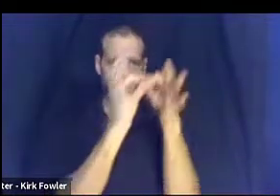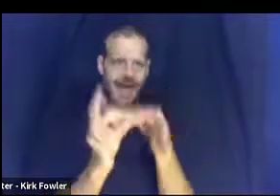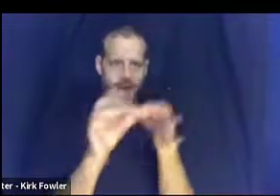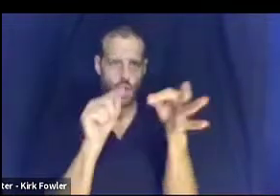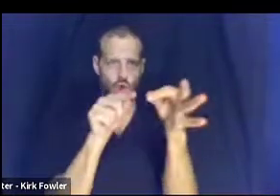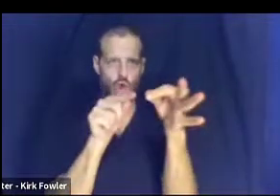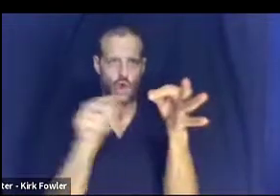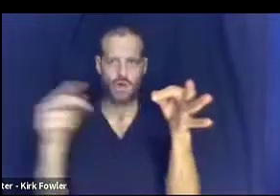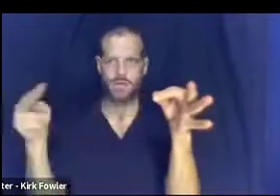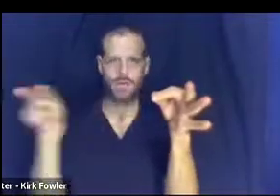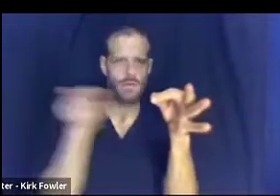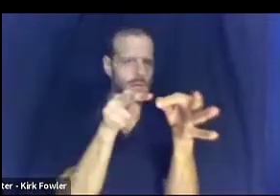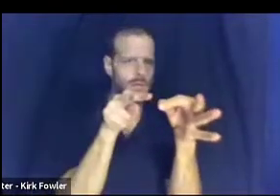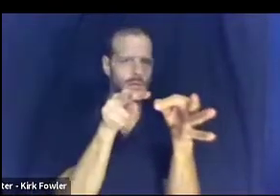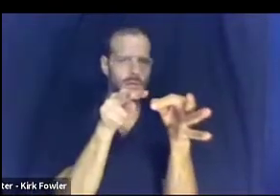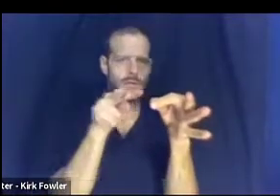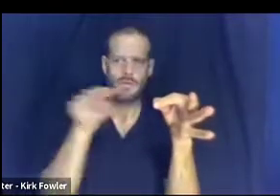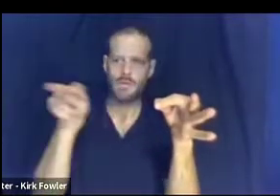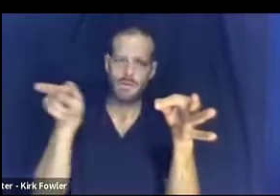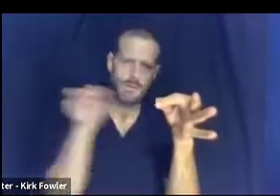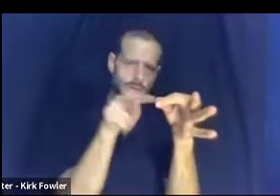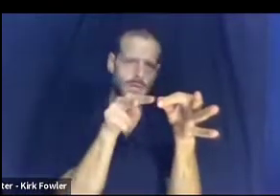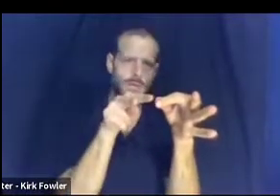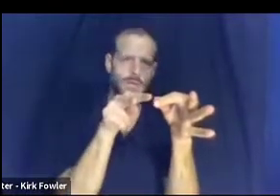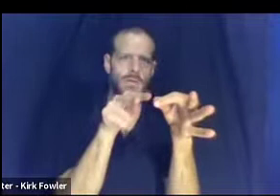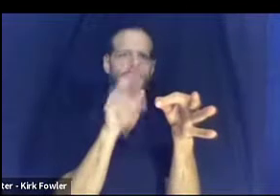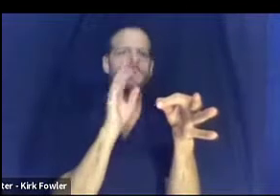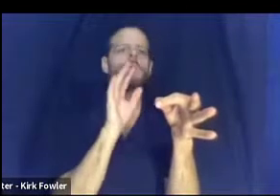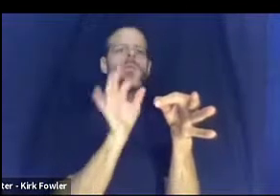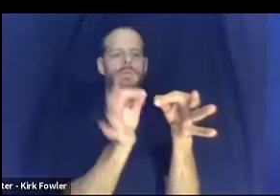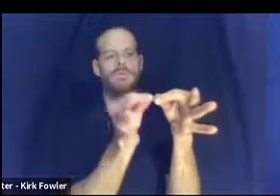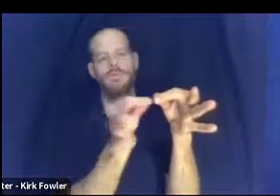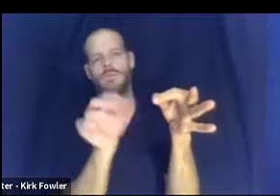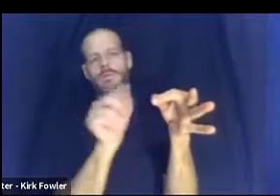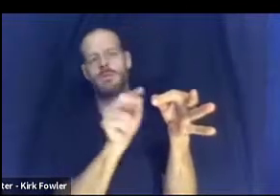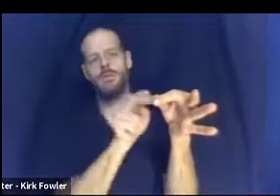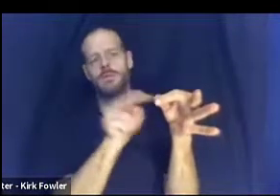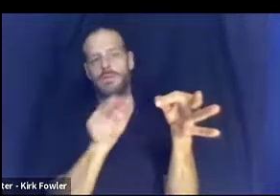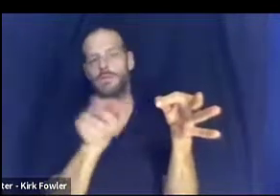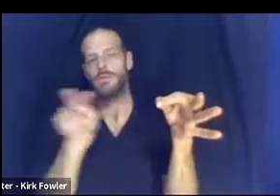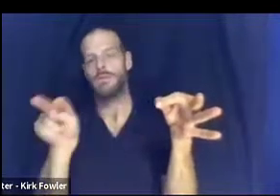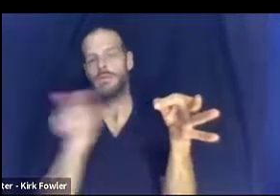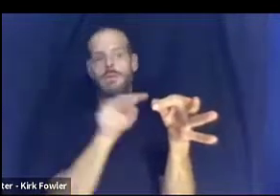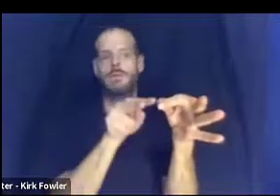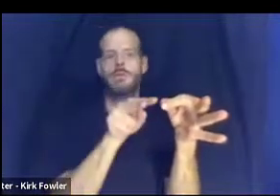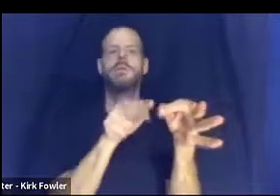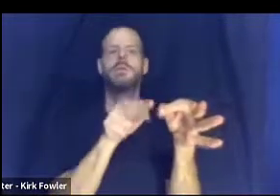the use of color to visually anchor the child's attention to that important space, which is what are we doing now?